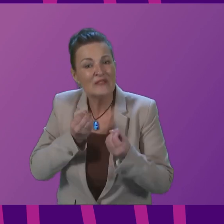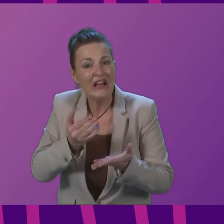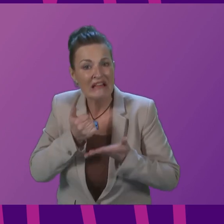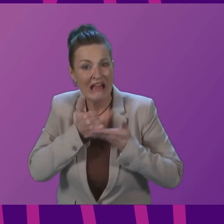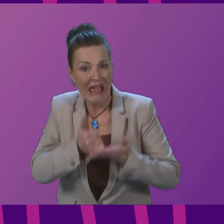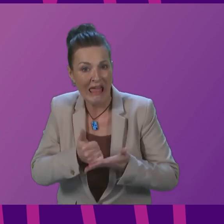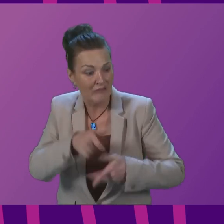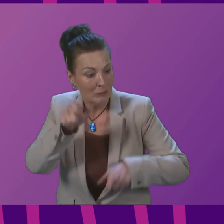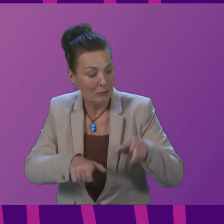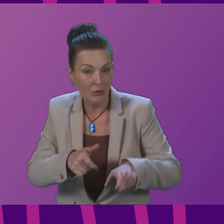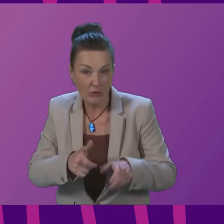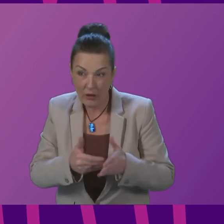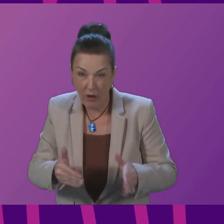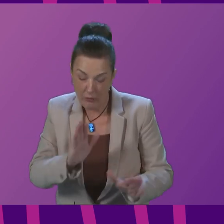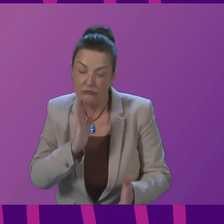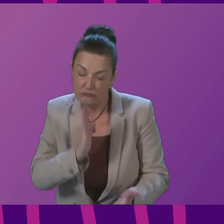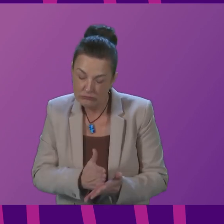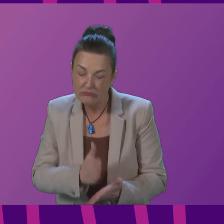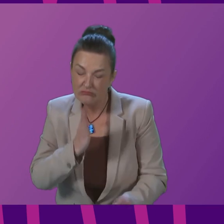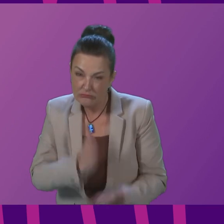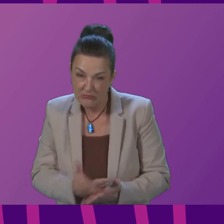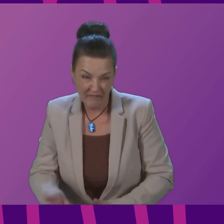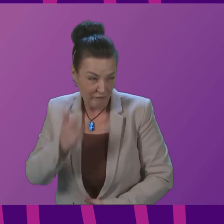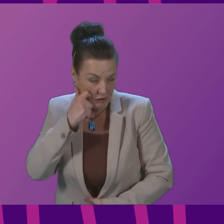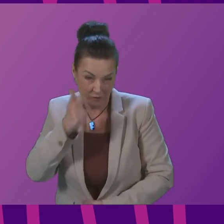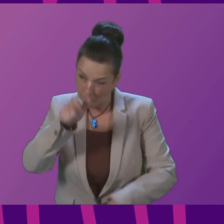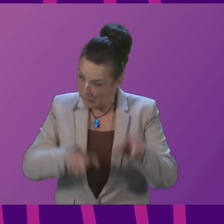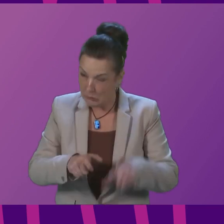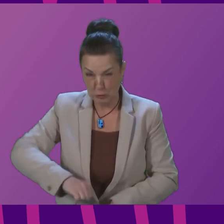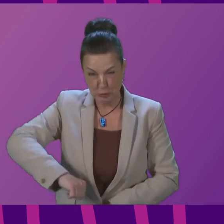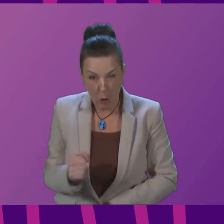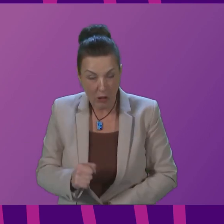deeply offensive to those across Scotland and all other parts of the UK who, right now,